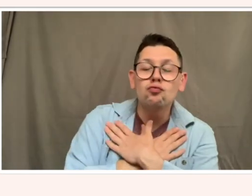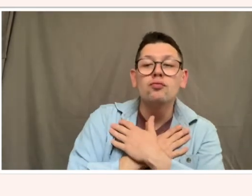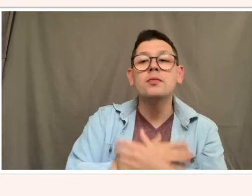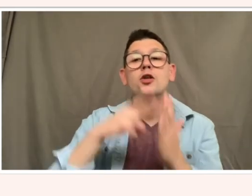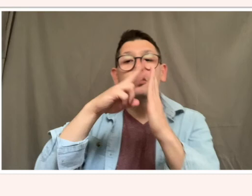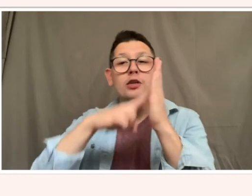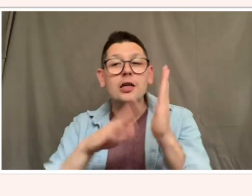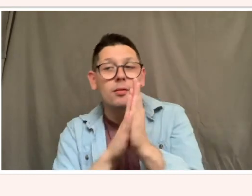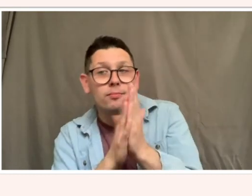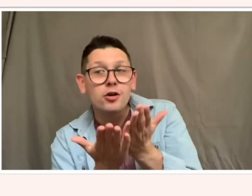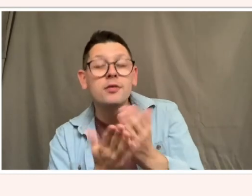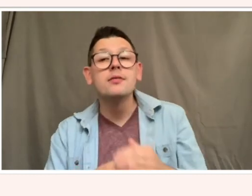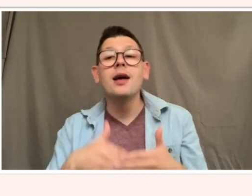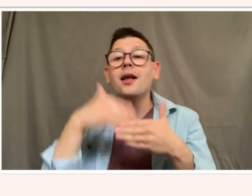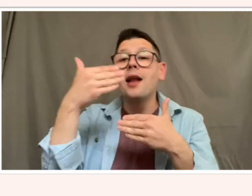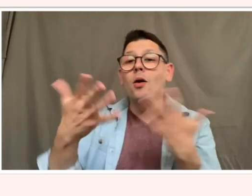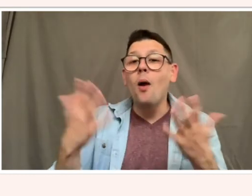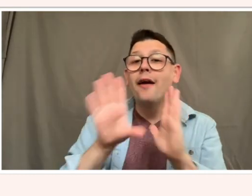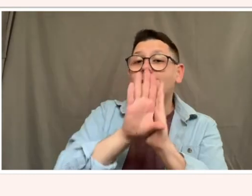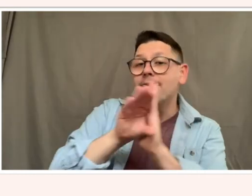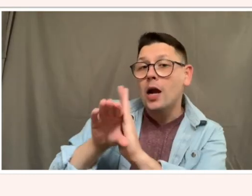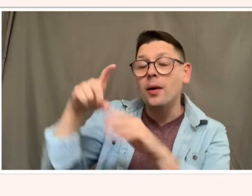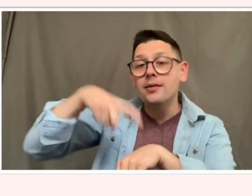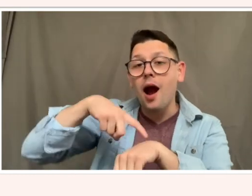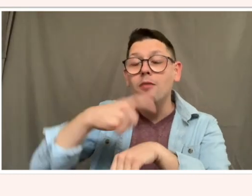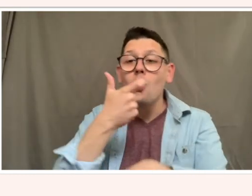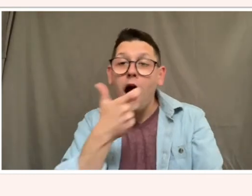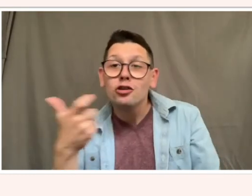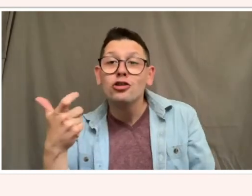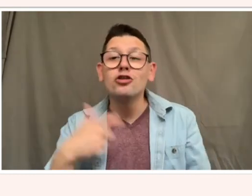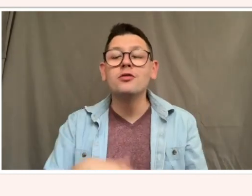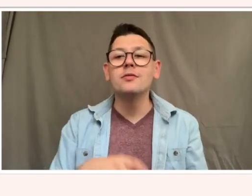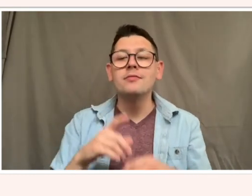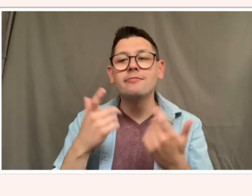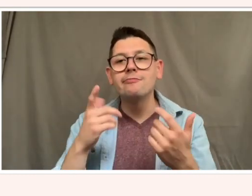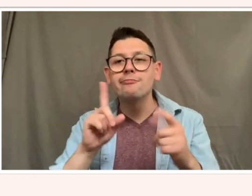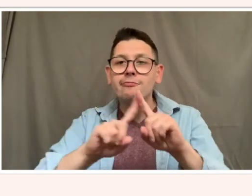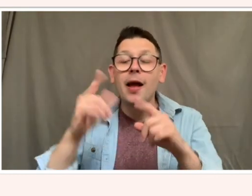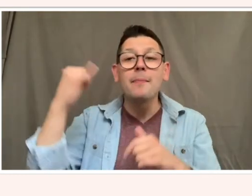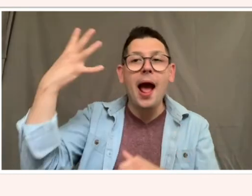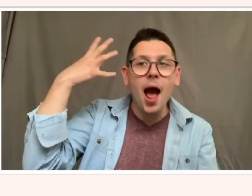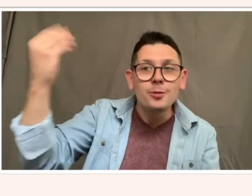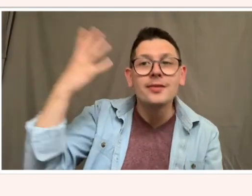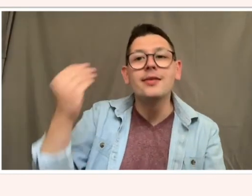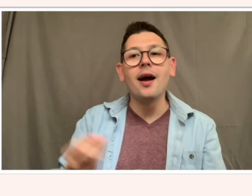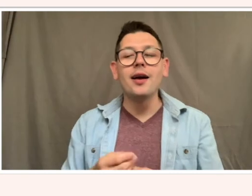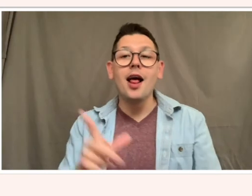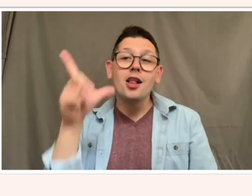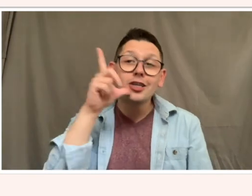the child can say, "Okay, well, I woke up" and they'll move the clothespins down. "Okay, it's breakfast time." They'll move it down again, and